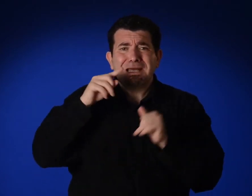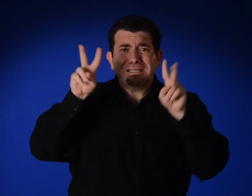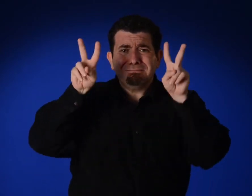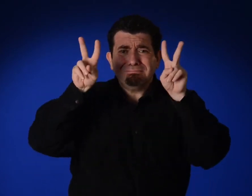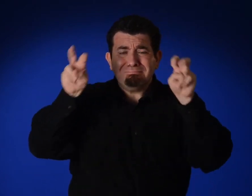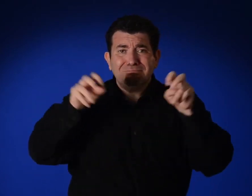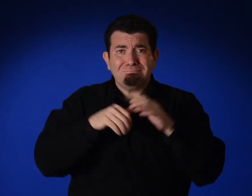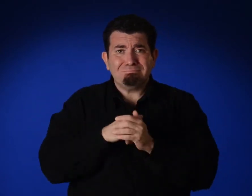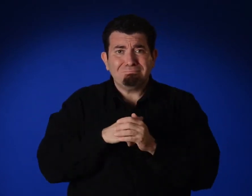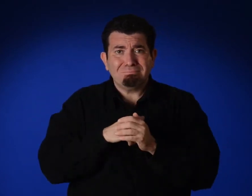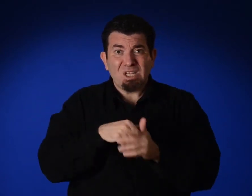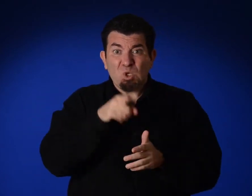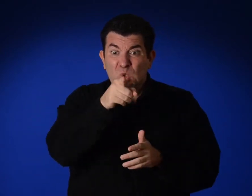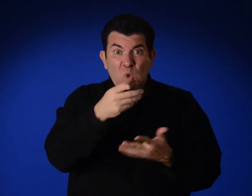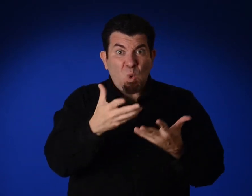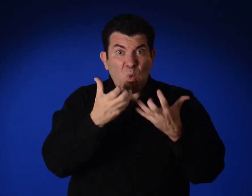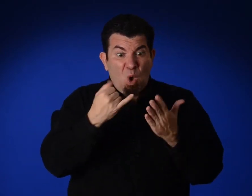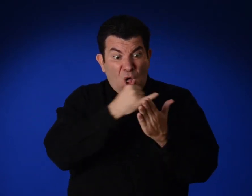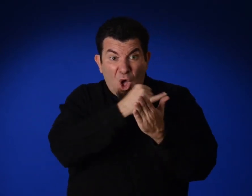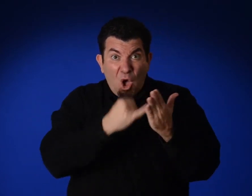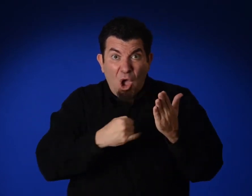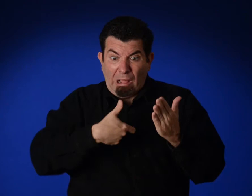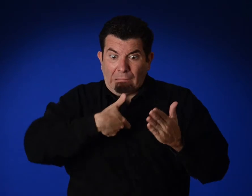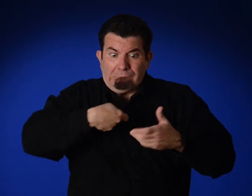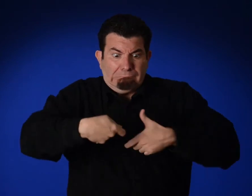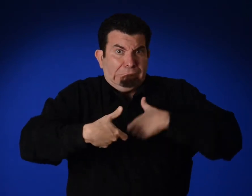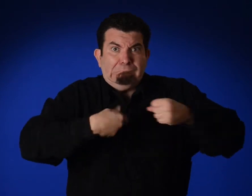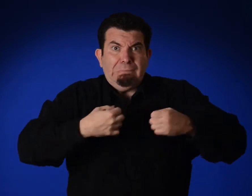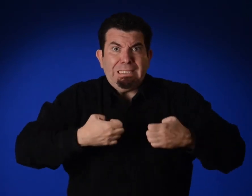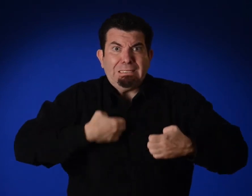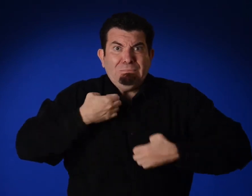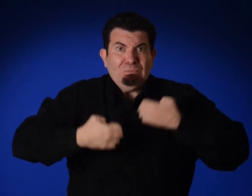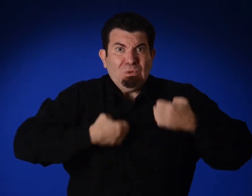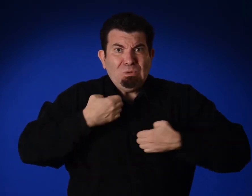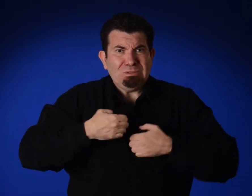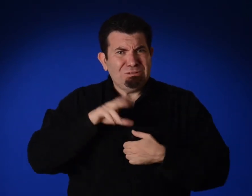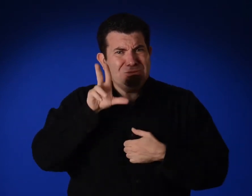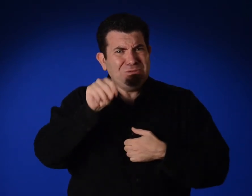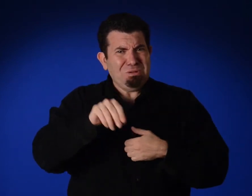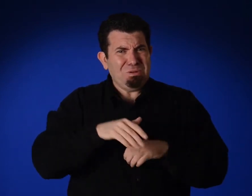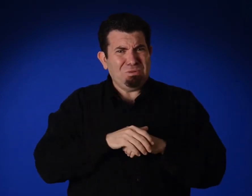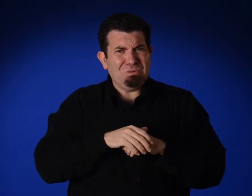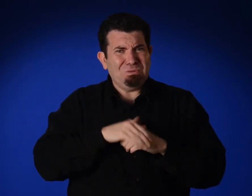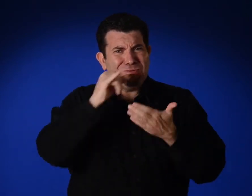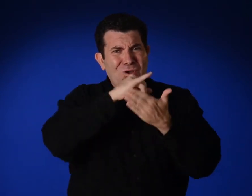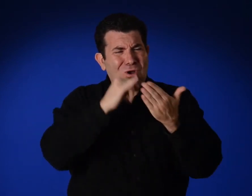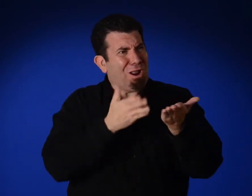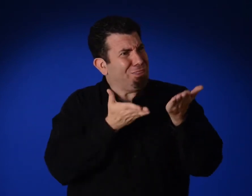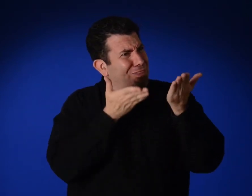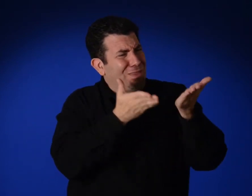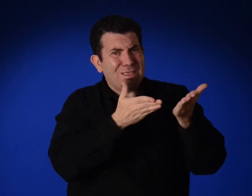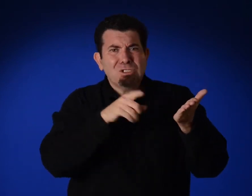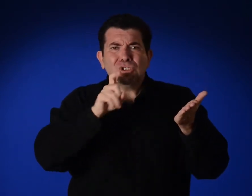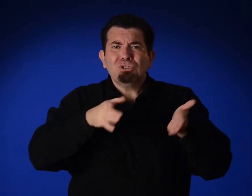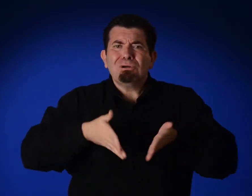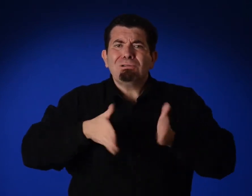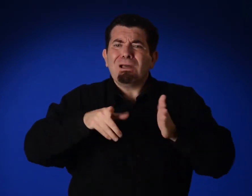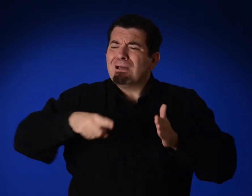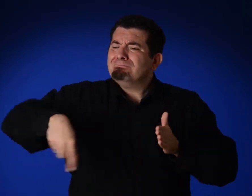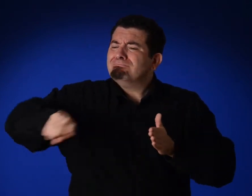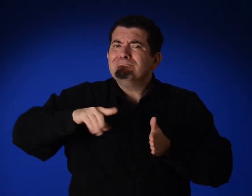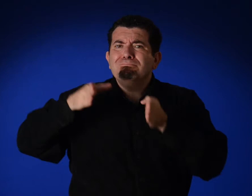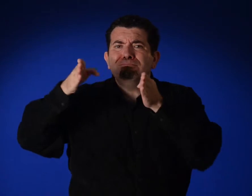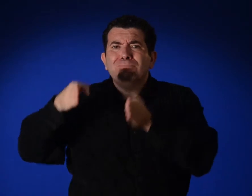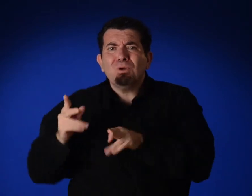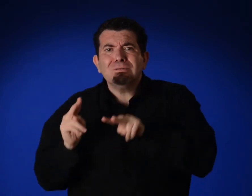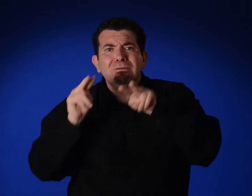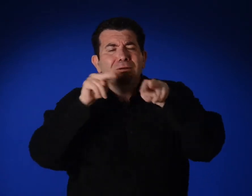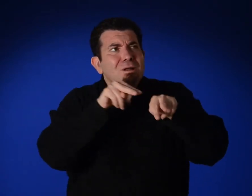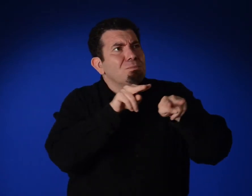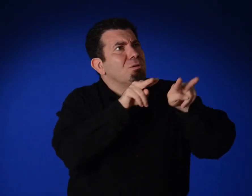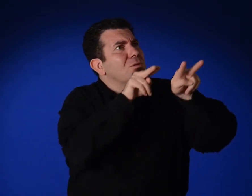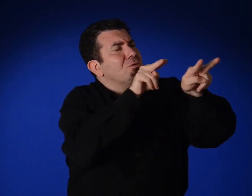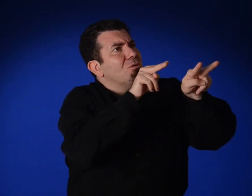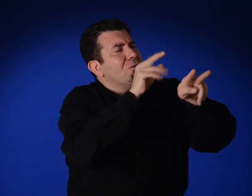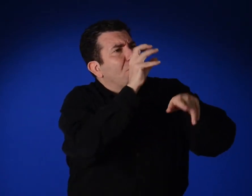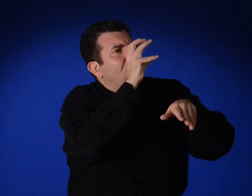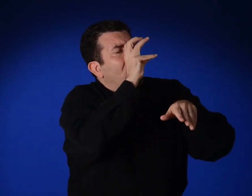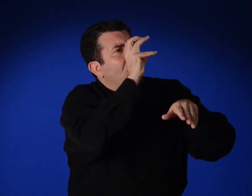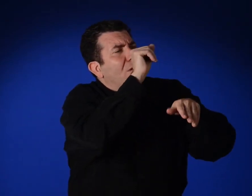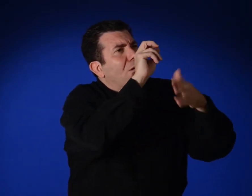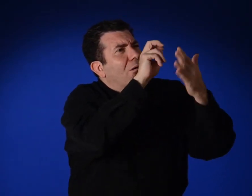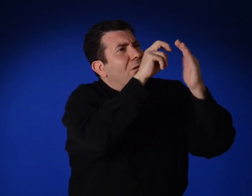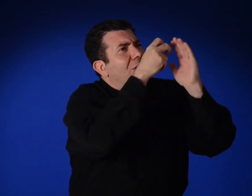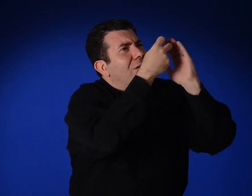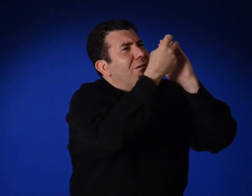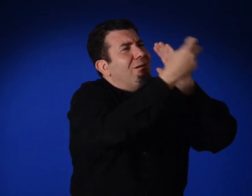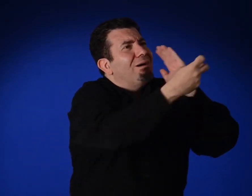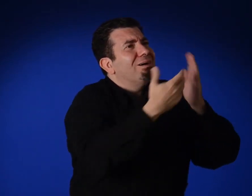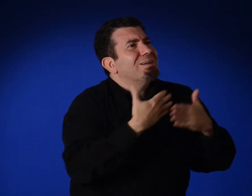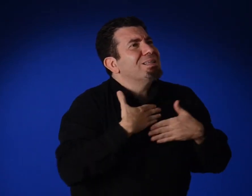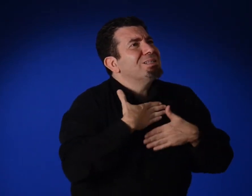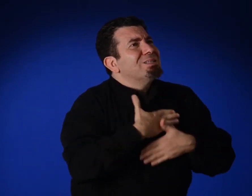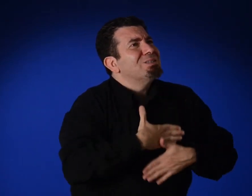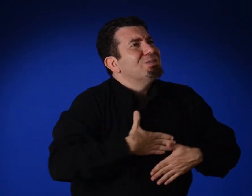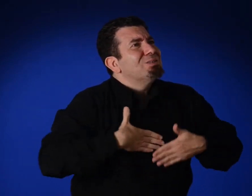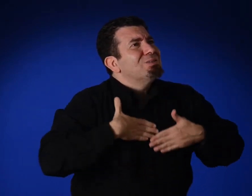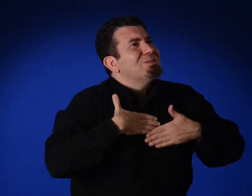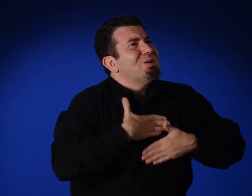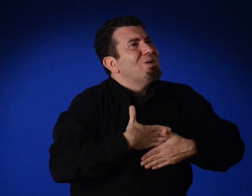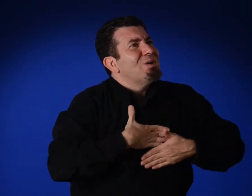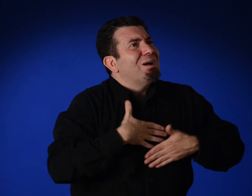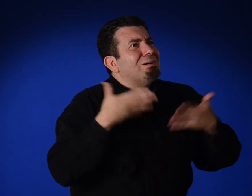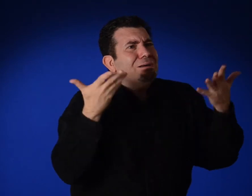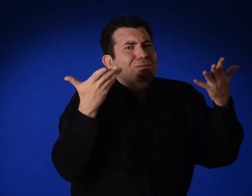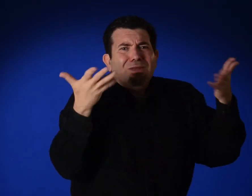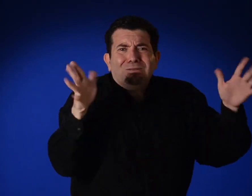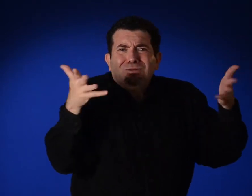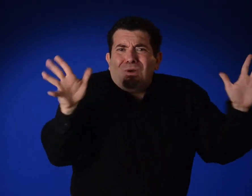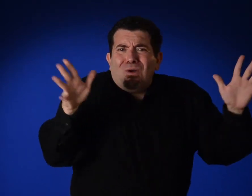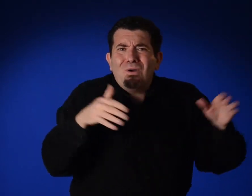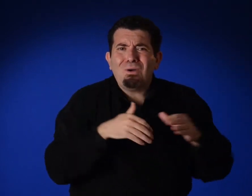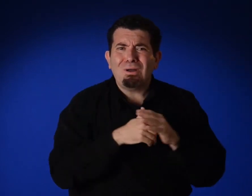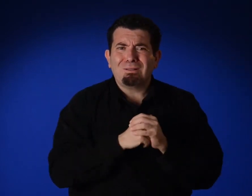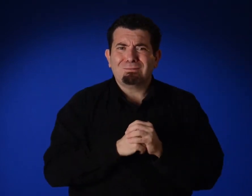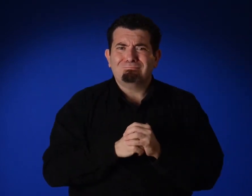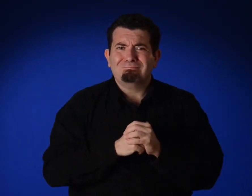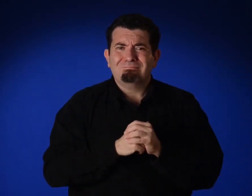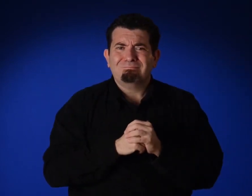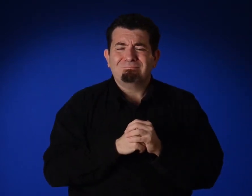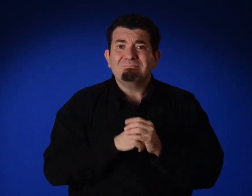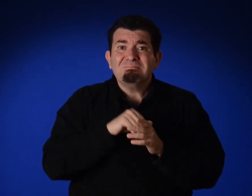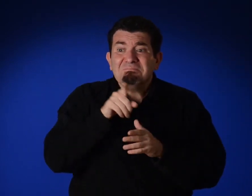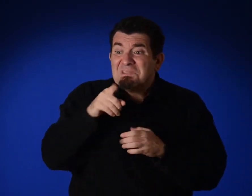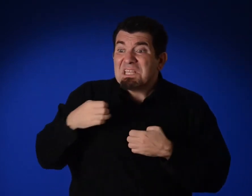He questioned whether art should just elicit emotion and said, No! Art should enjoyed for its own sake.